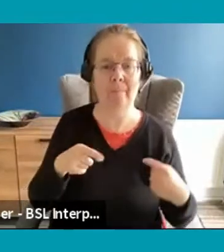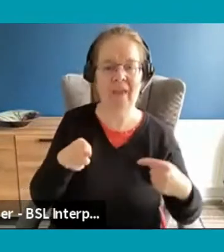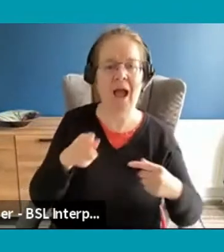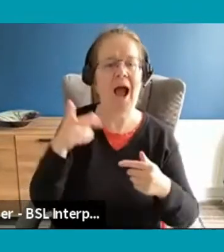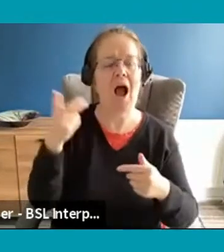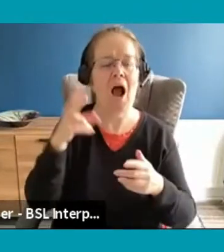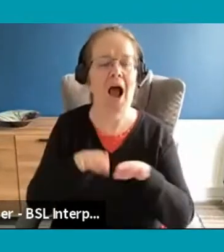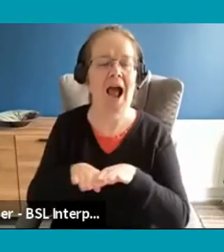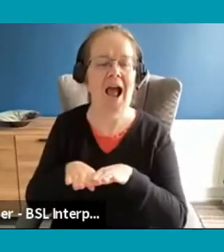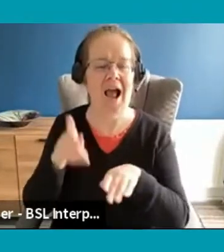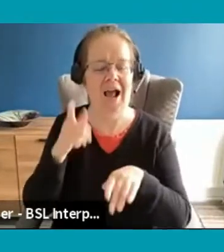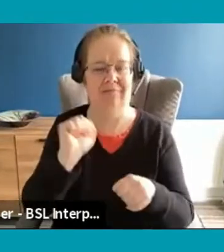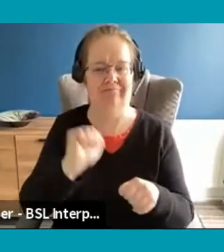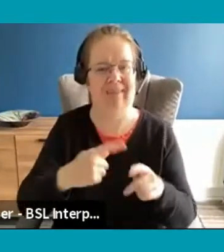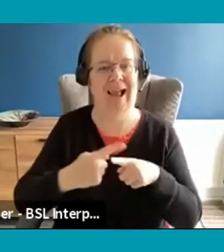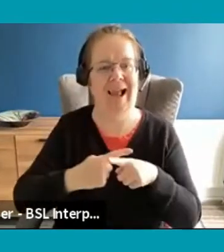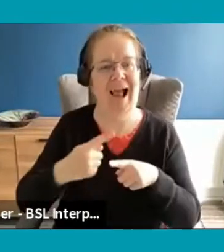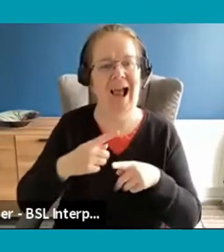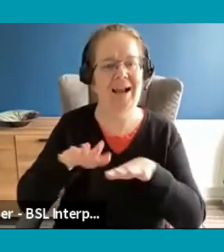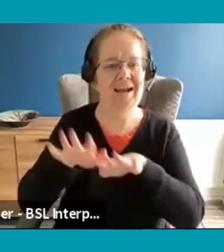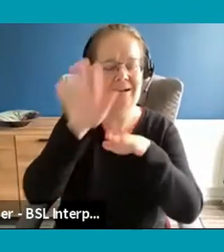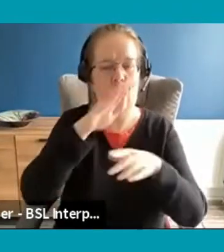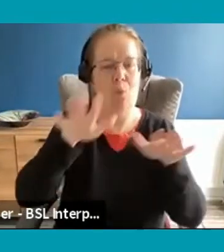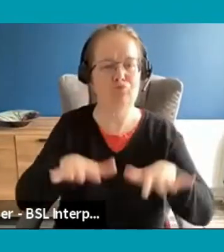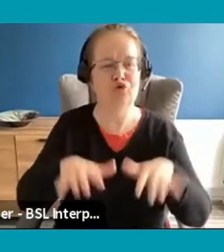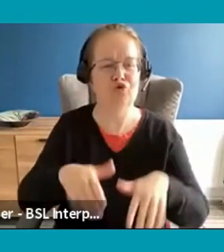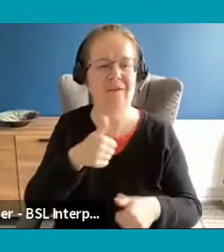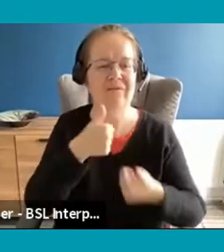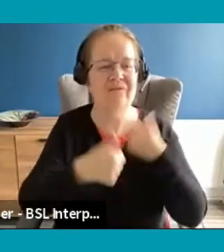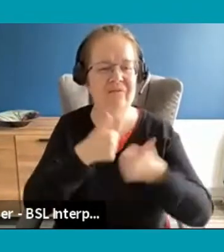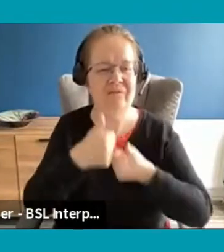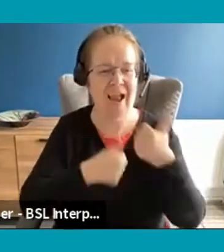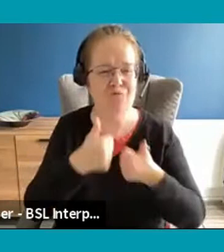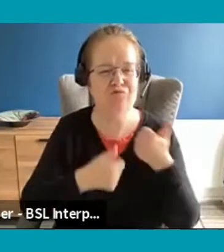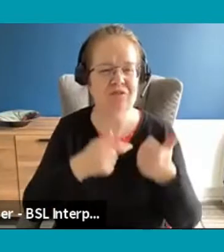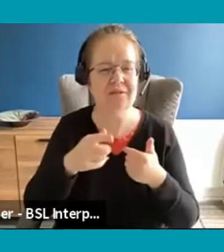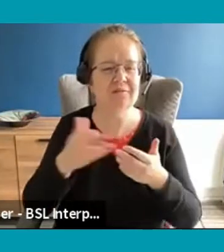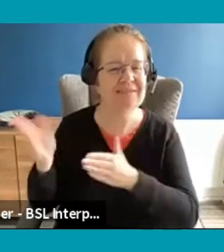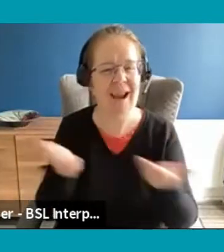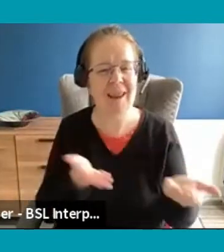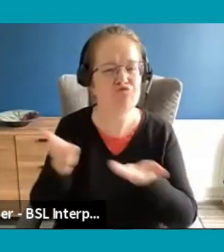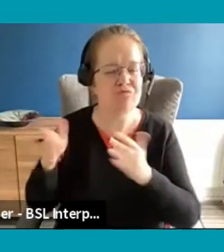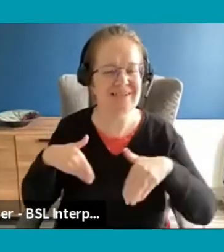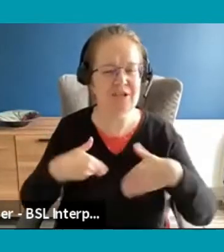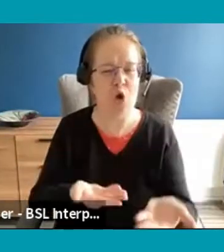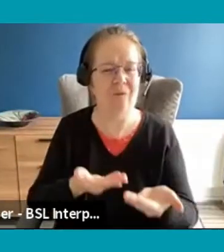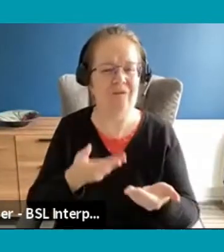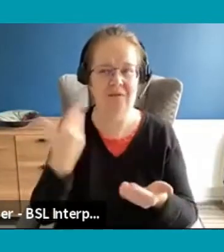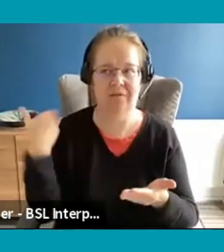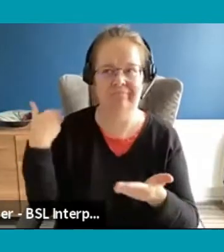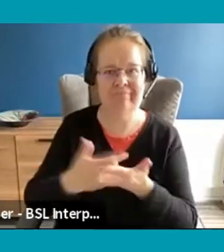parcel delivery service on have been voted so for the last eight years. So what I wanted to do before we